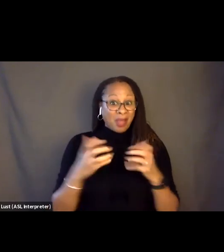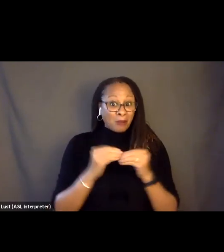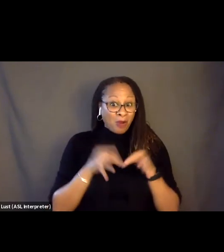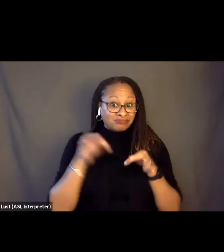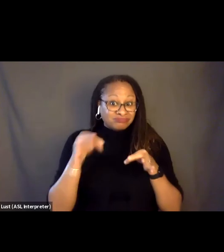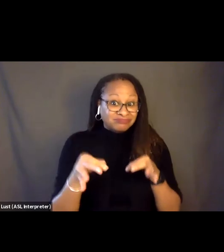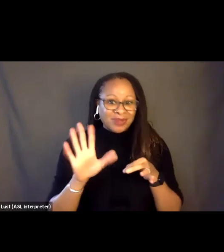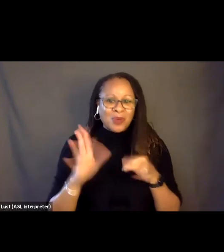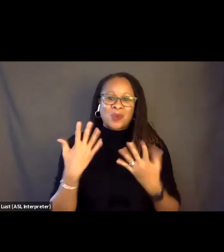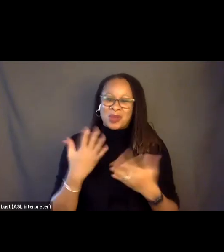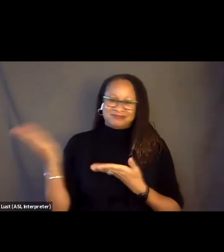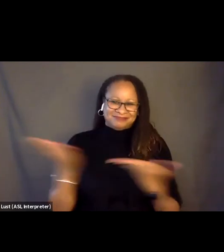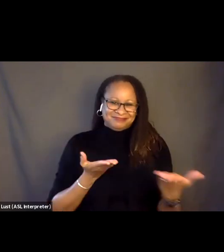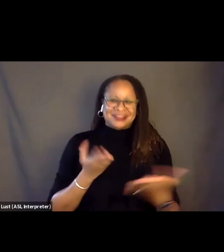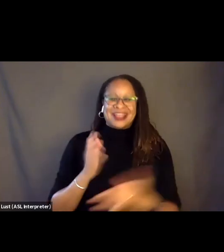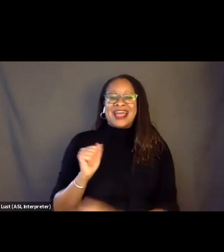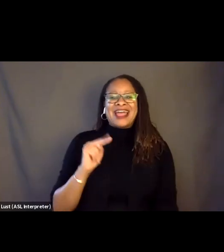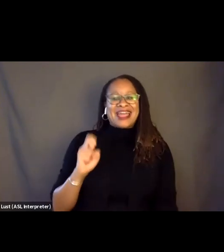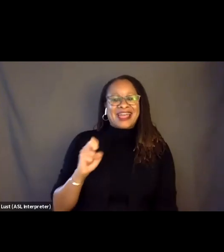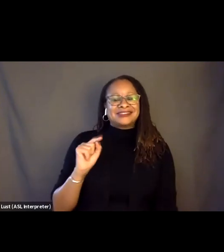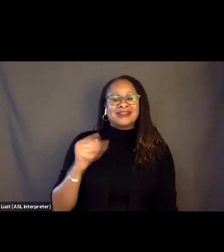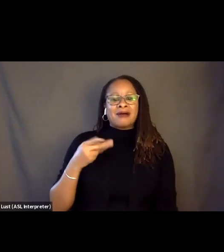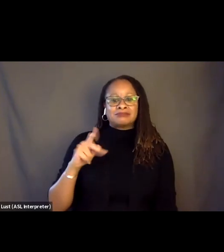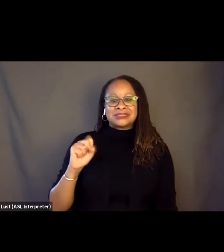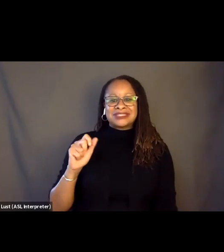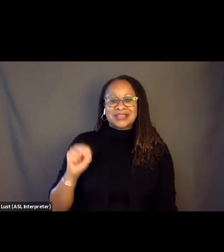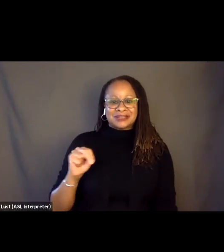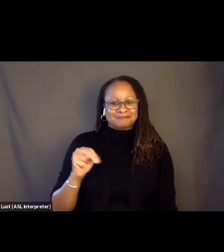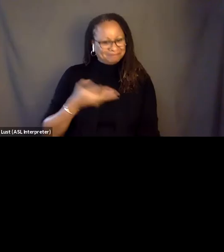I'm gonna bring on Anne Thompson here, to get this conversation started.